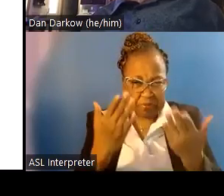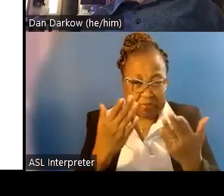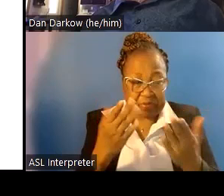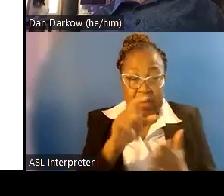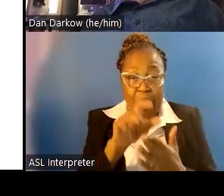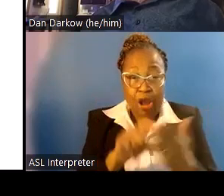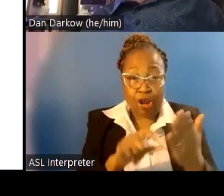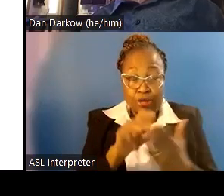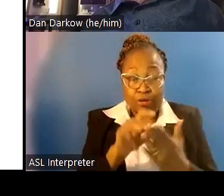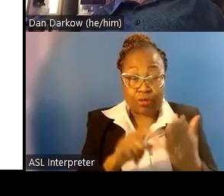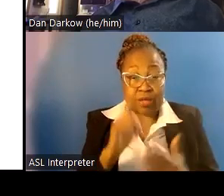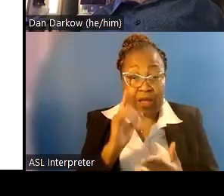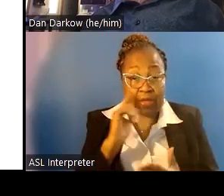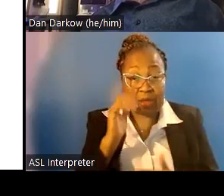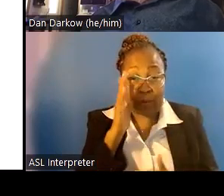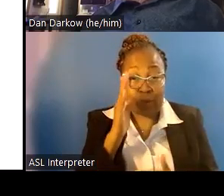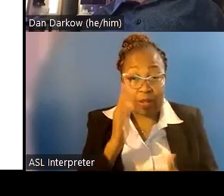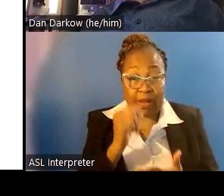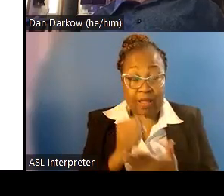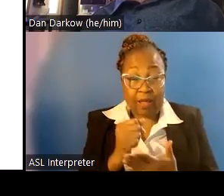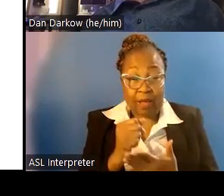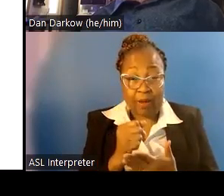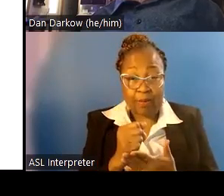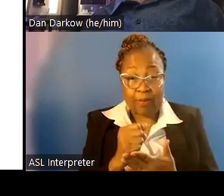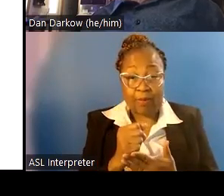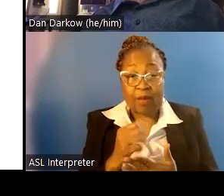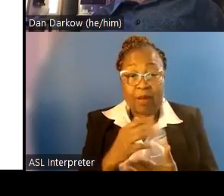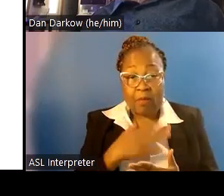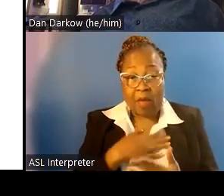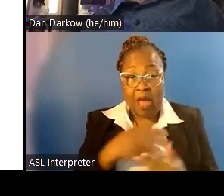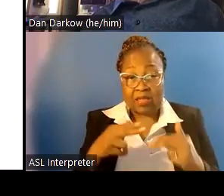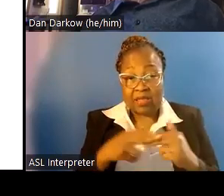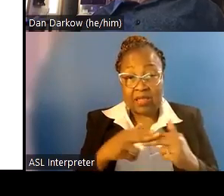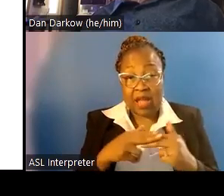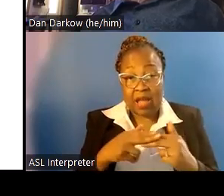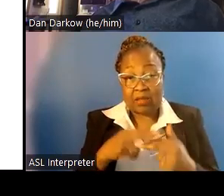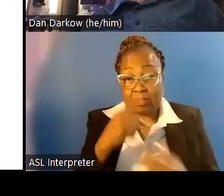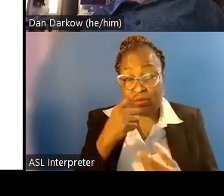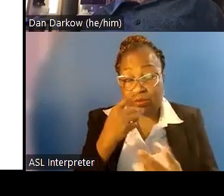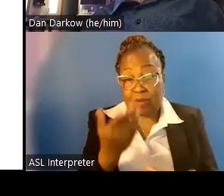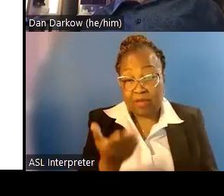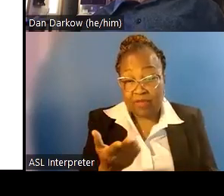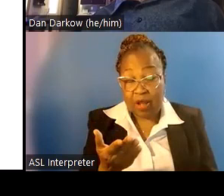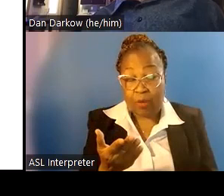I know this, my slides will be available so if you're interested in looking into those,